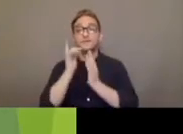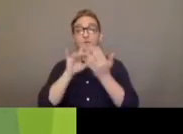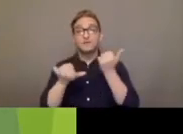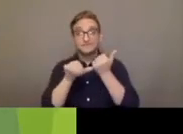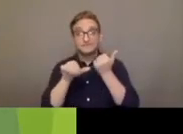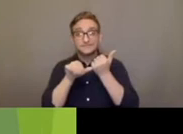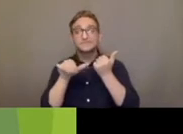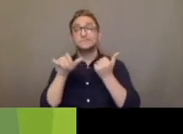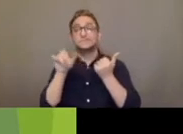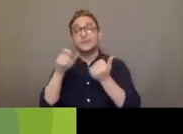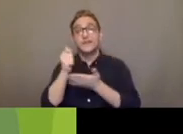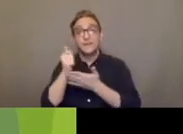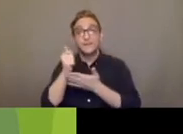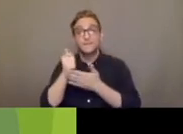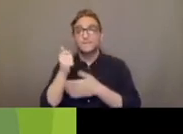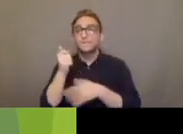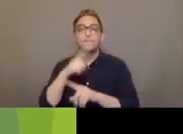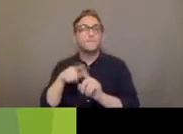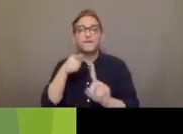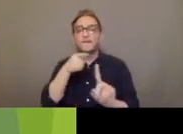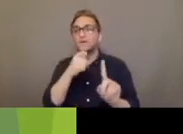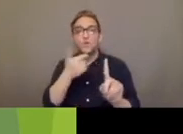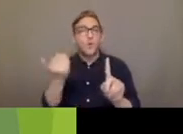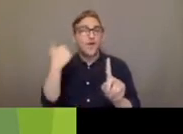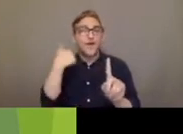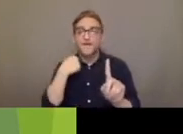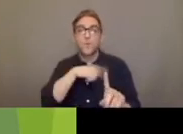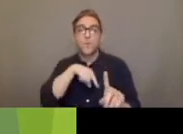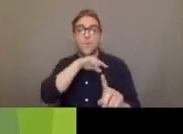where they don't really have a qualifying disability, maybe they have a very temporary